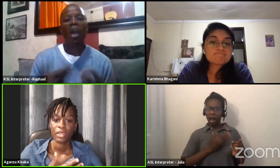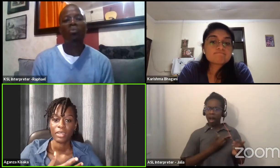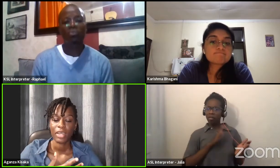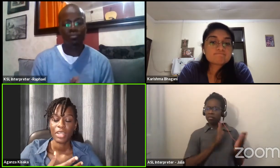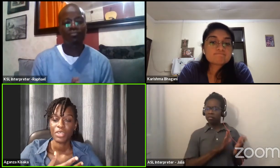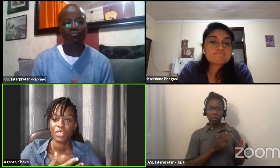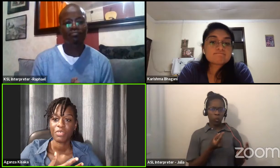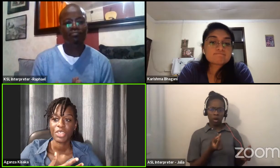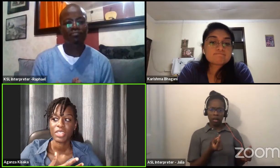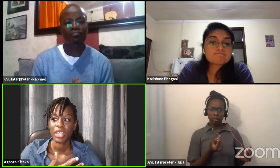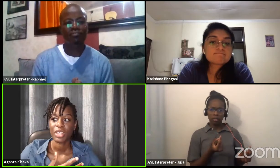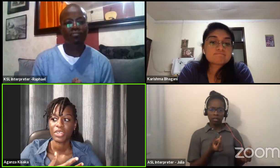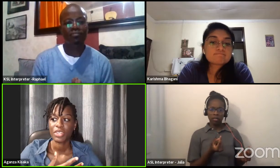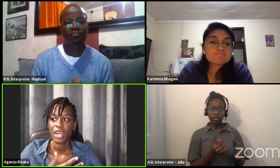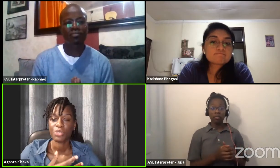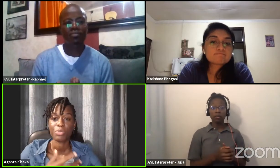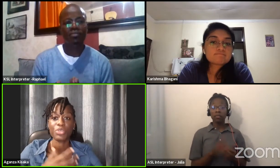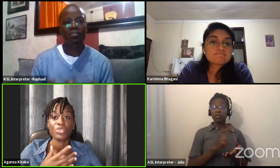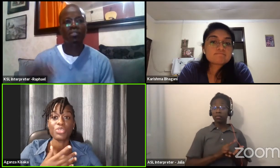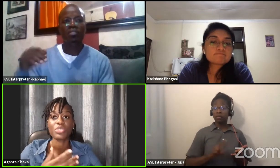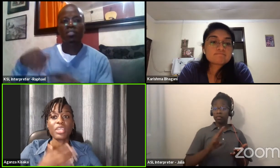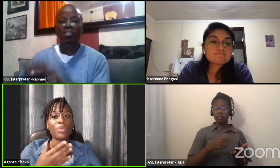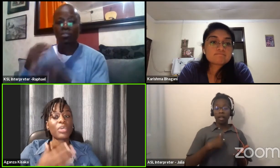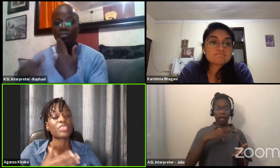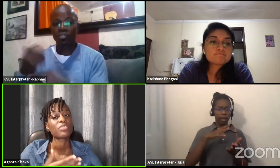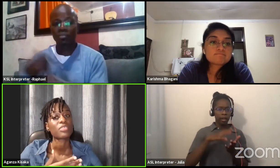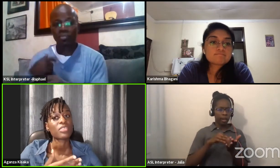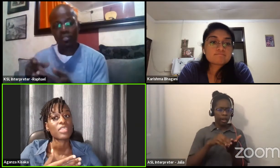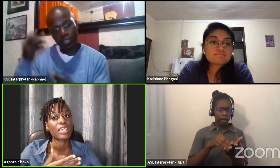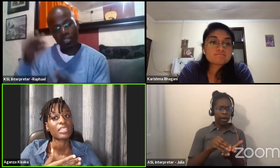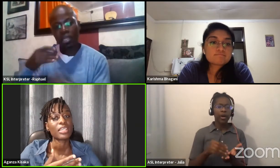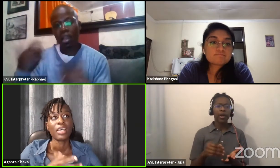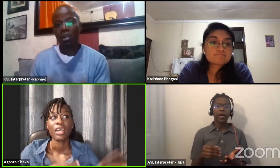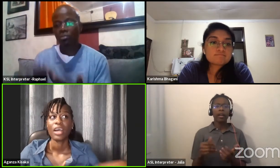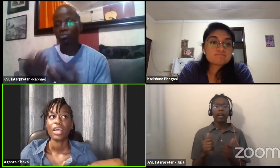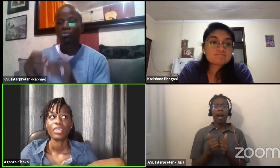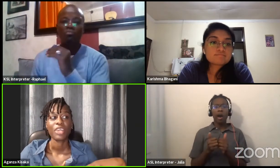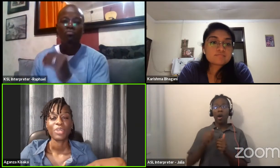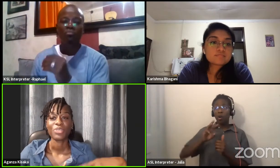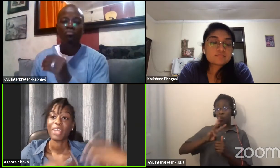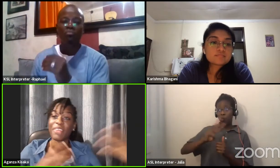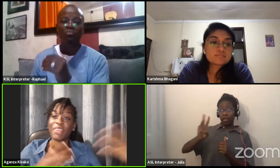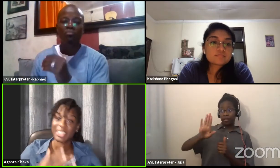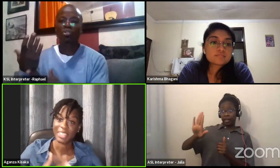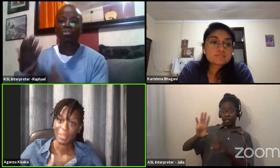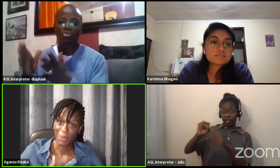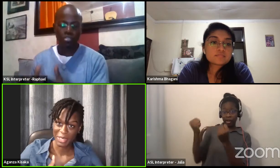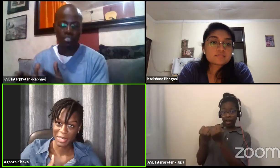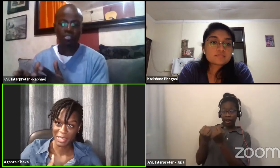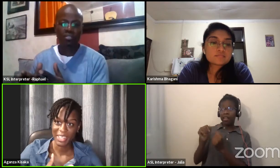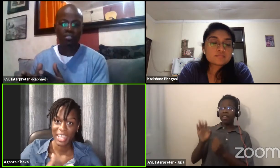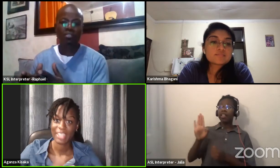And in university I learned how to produce in a Western society, I learned how to direct in a Western society.